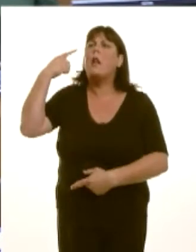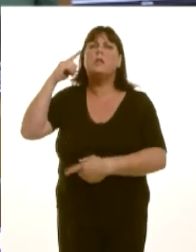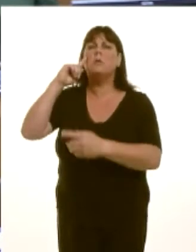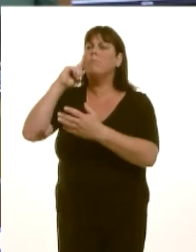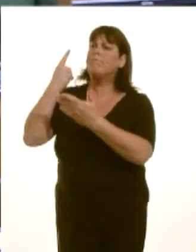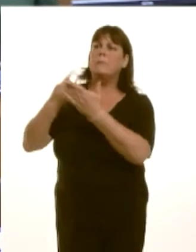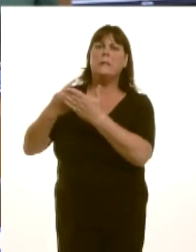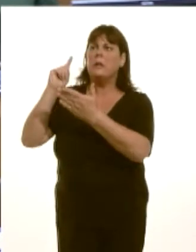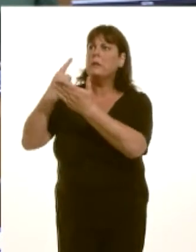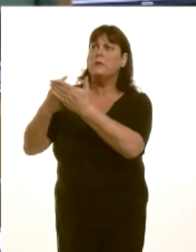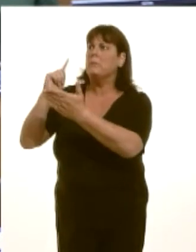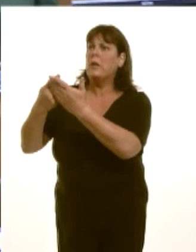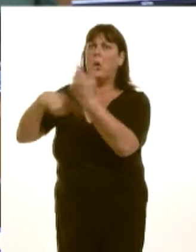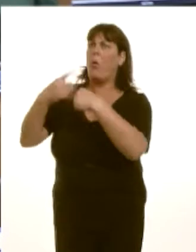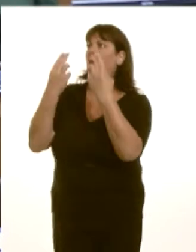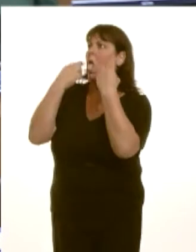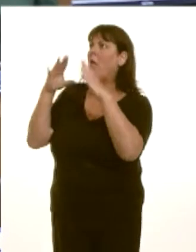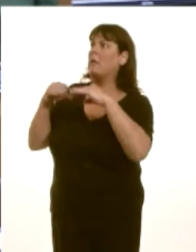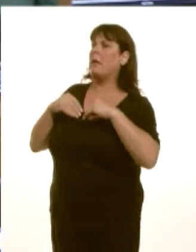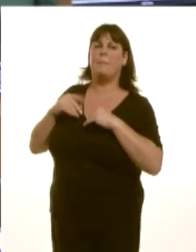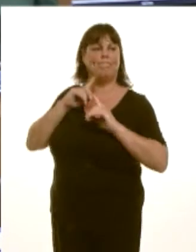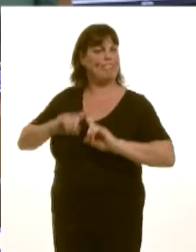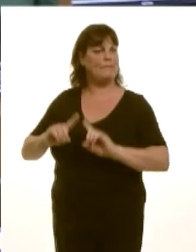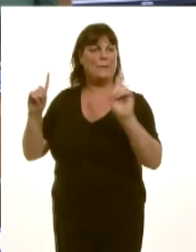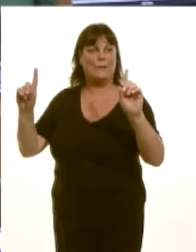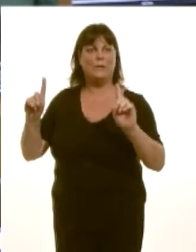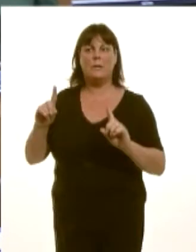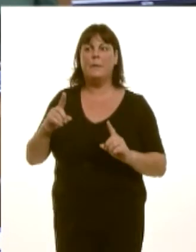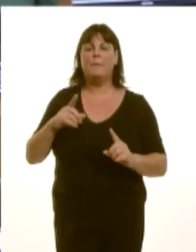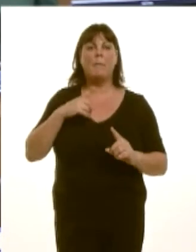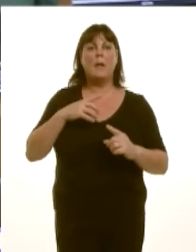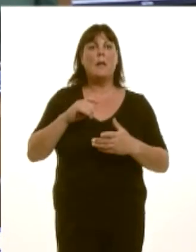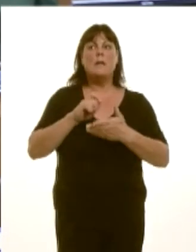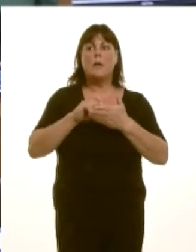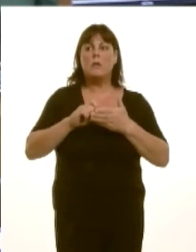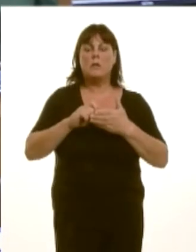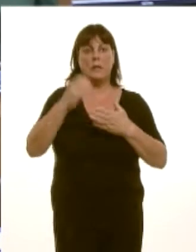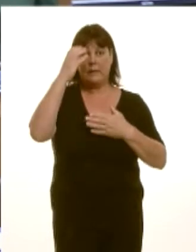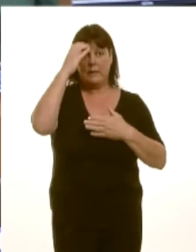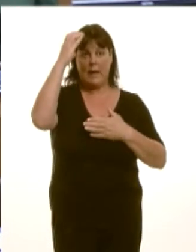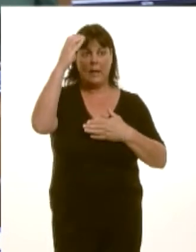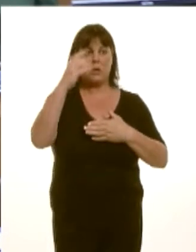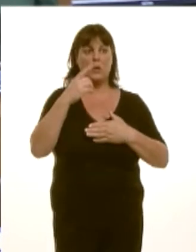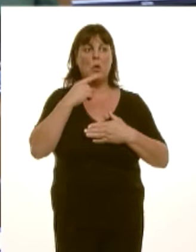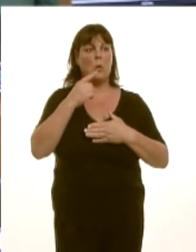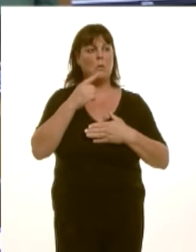The idea that the Secretary of State for Wales should be able to veto any Bill from this Chamber is wrong.